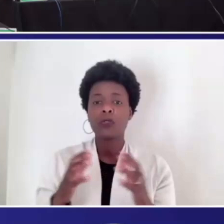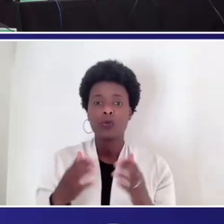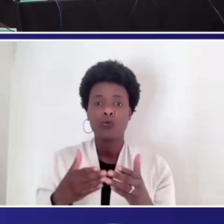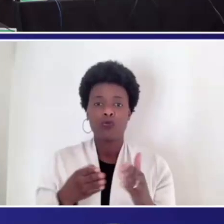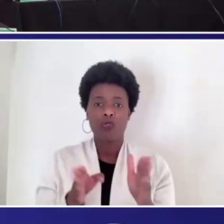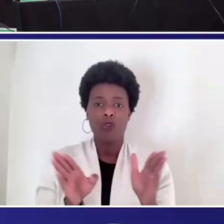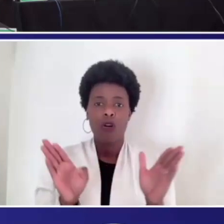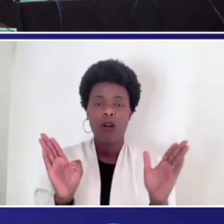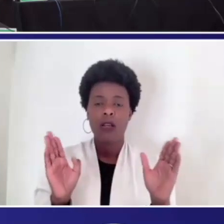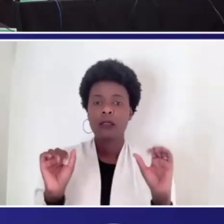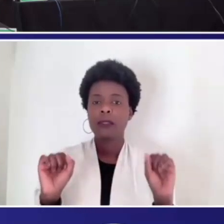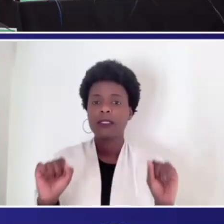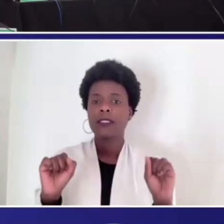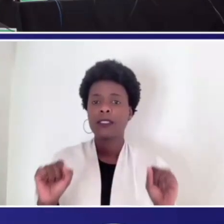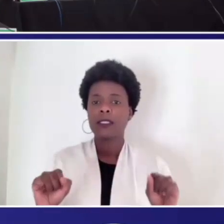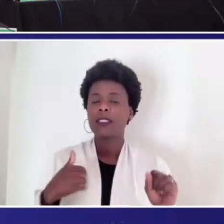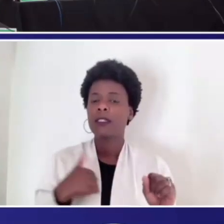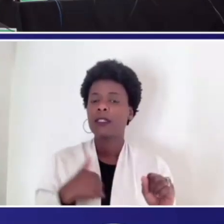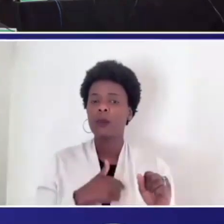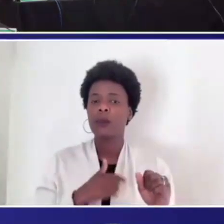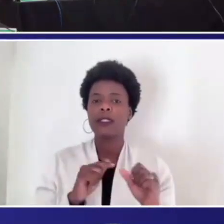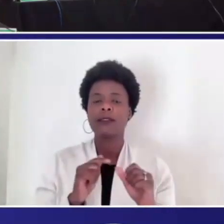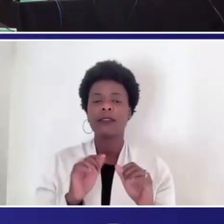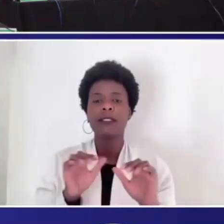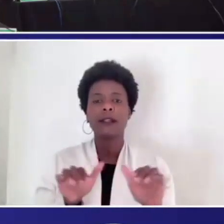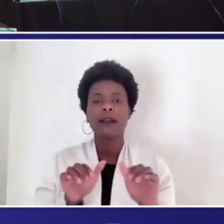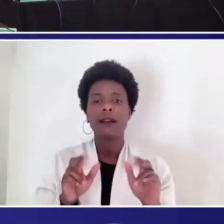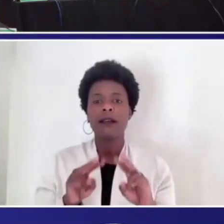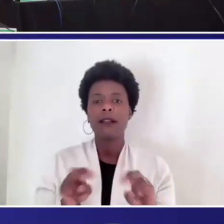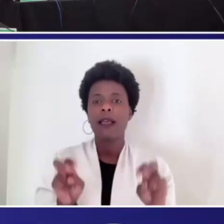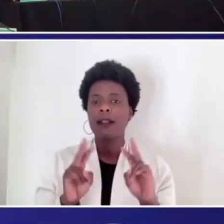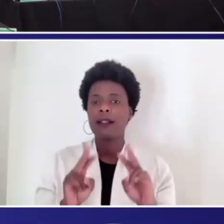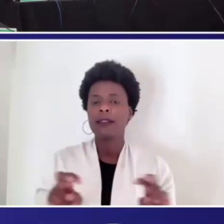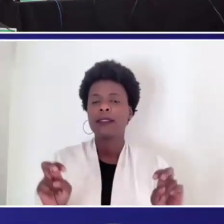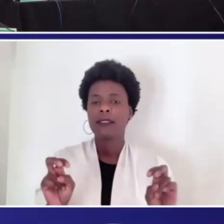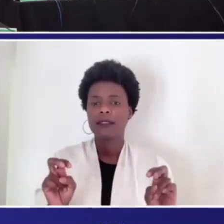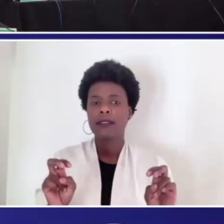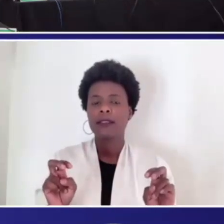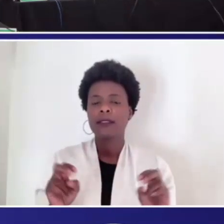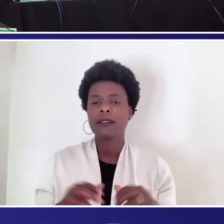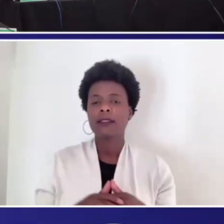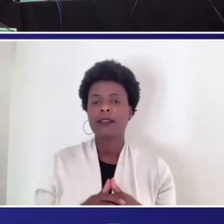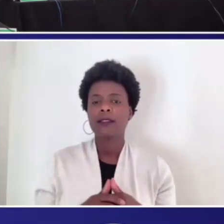And we've done some analysis which would bring in -- I think probably using these